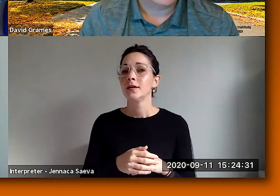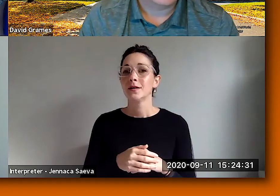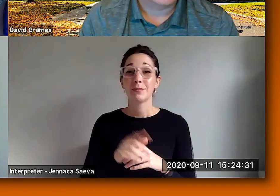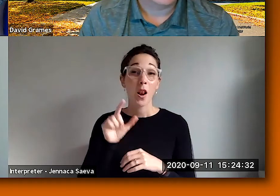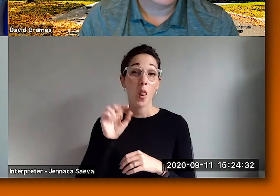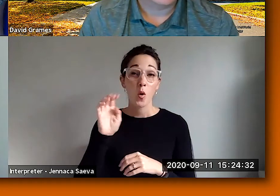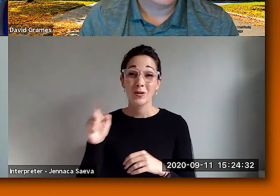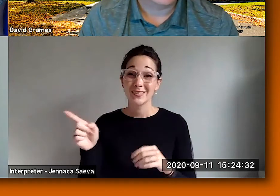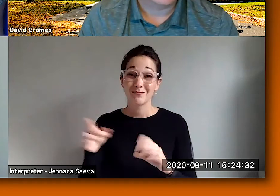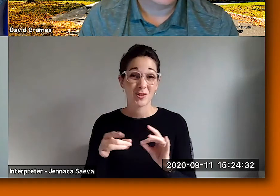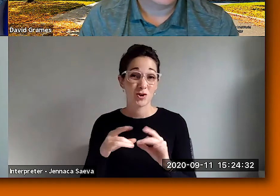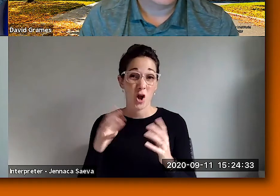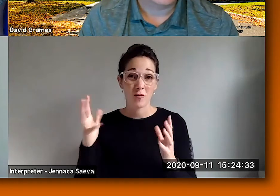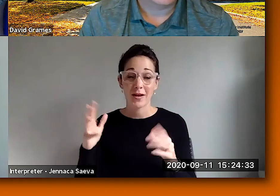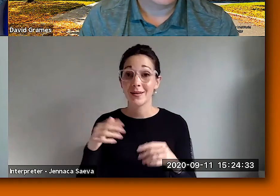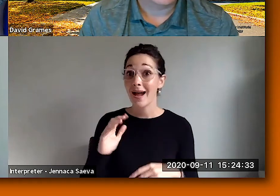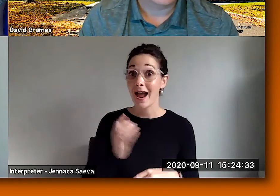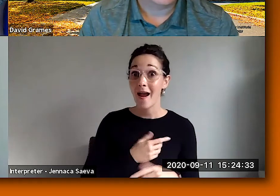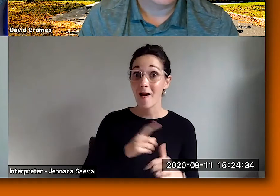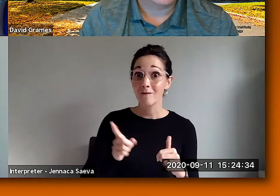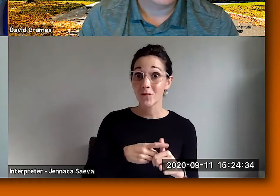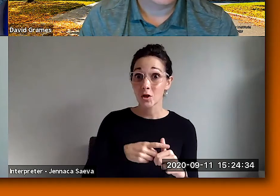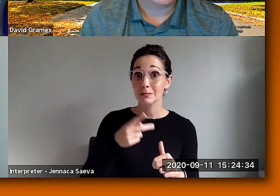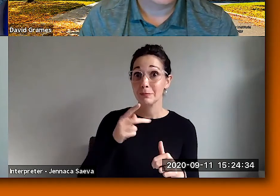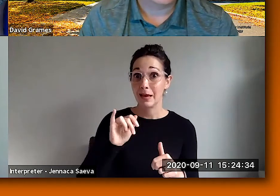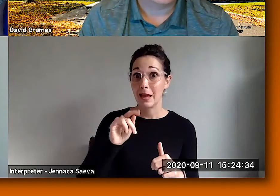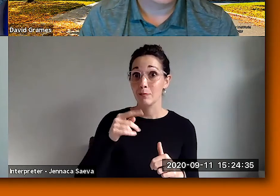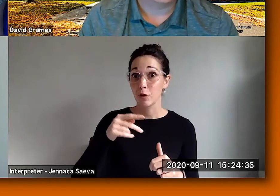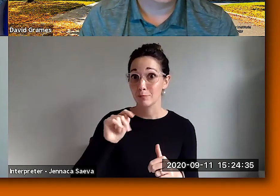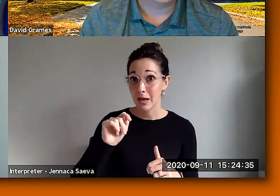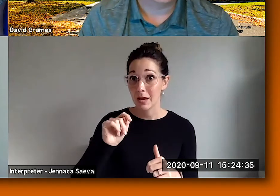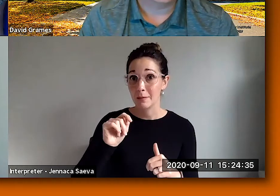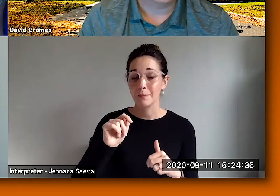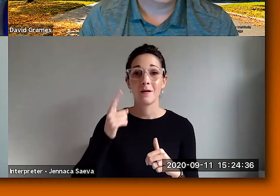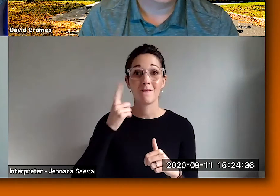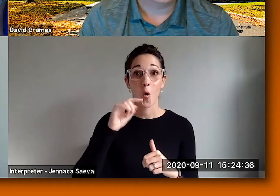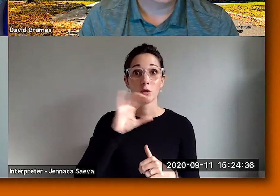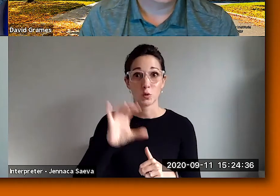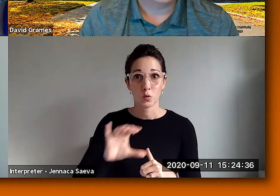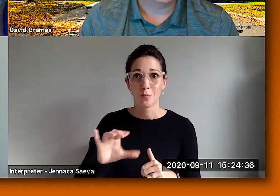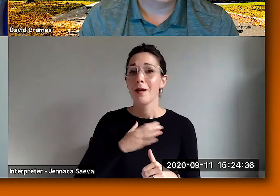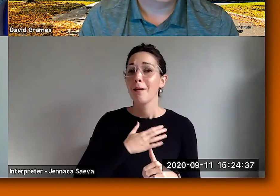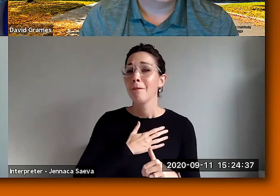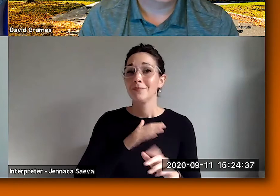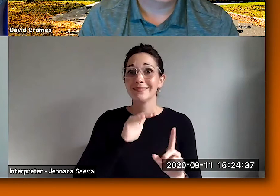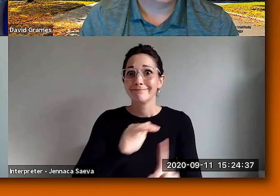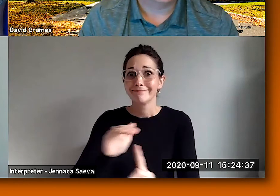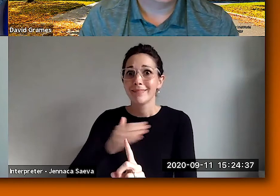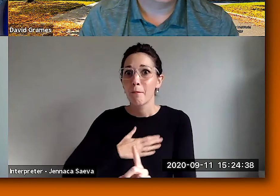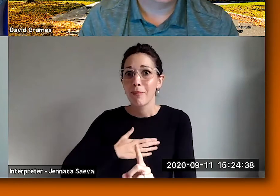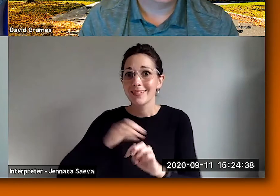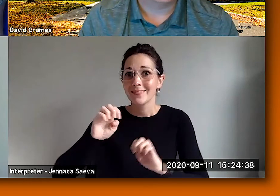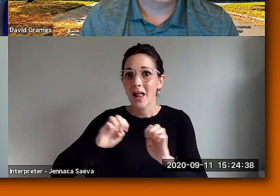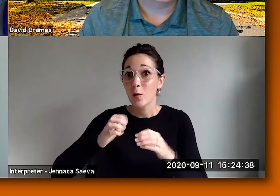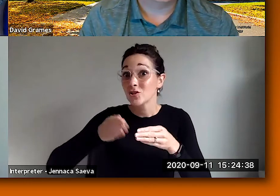our first "PI Prime Time" via Zoom, so if everyone can just remember to fill out the evaluations at the end and give us some feedback,